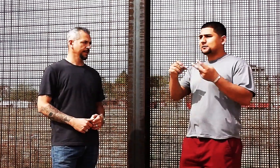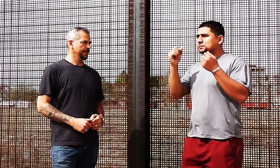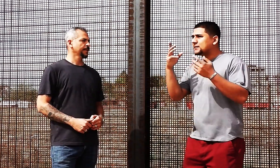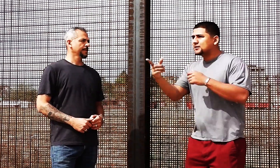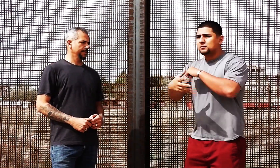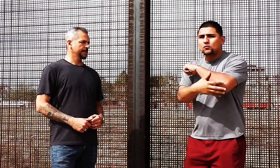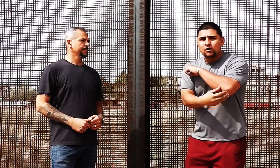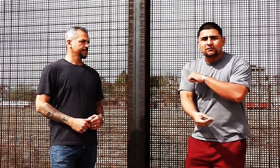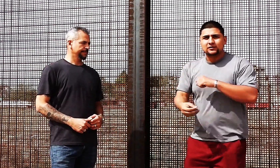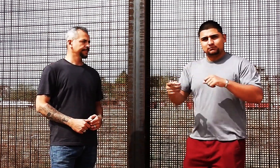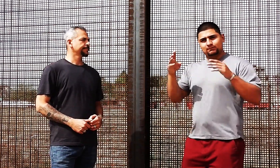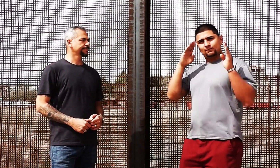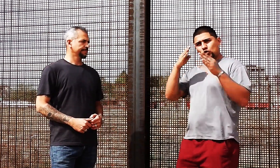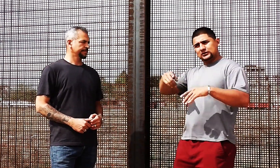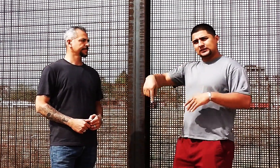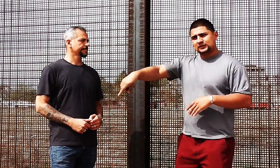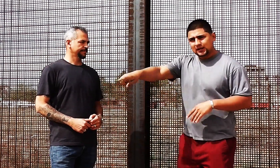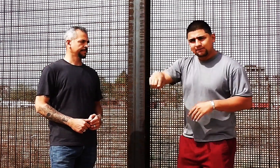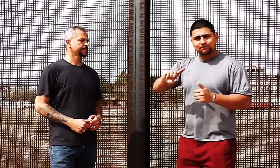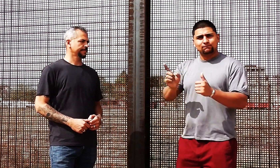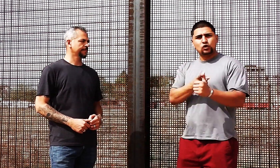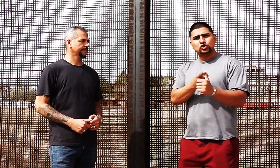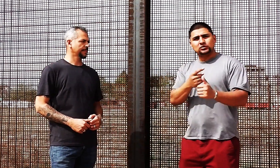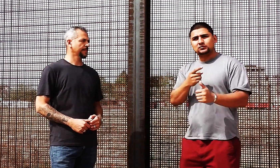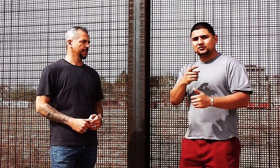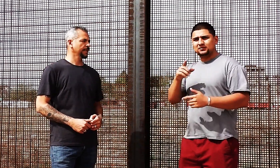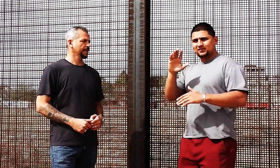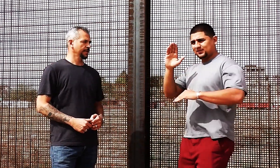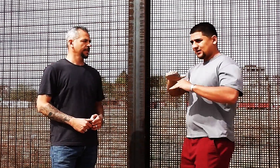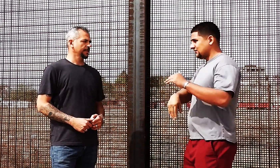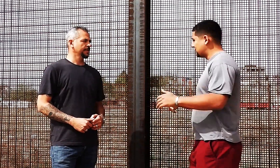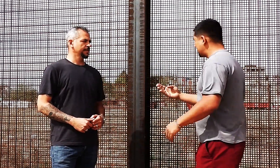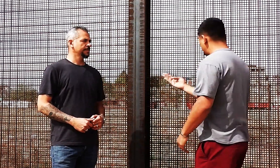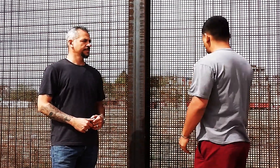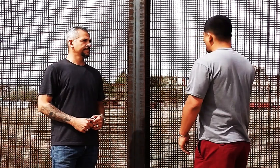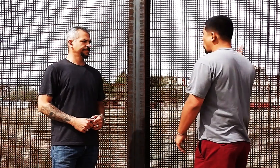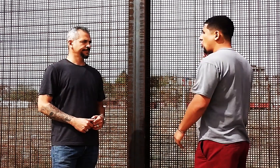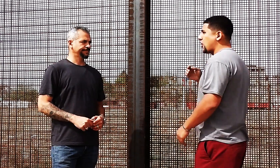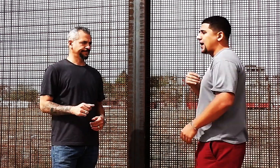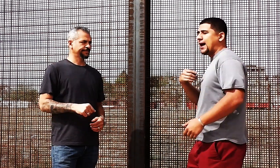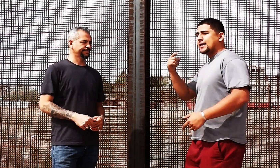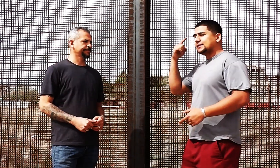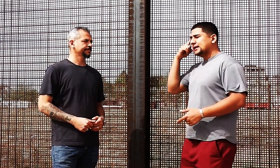Homeless. Many poverty issues. Focus them first. Rather than focus the border wall itself.